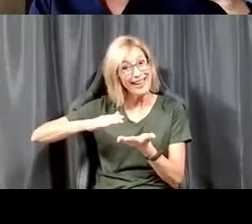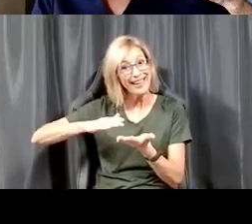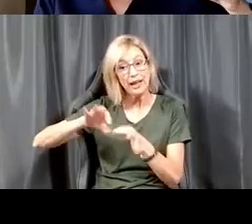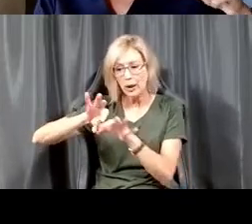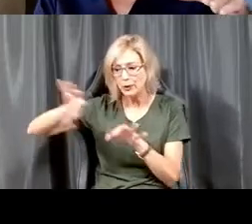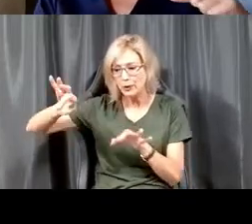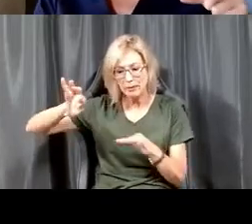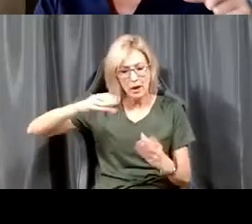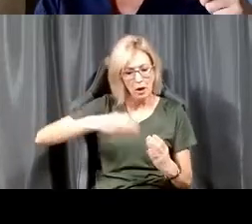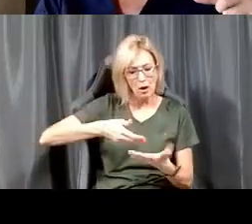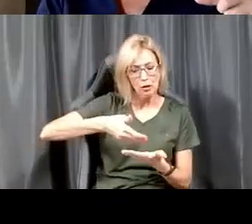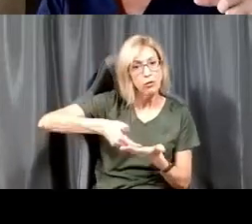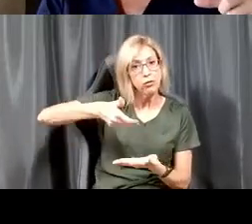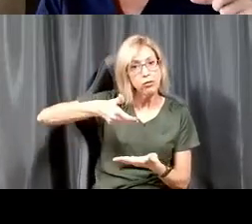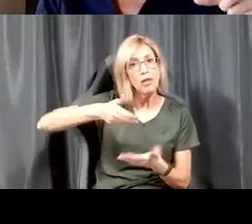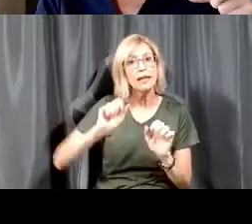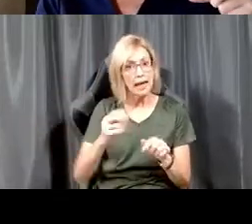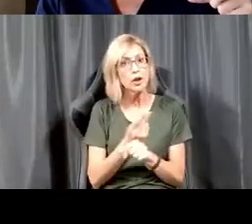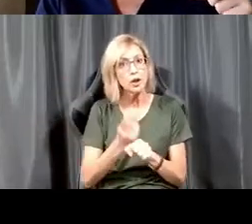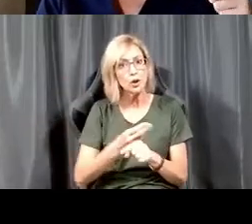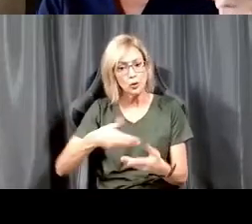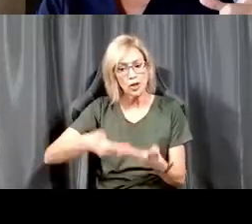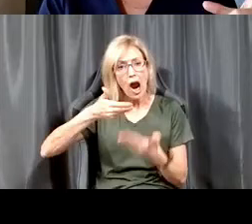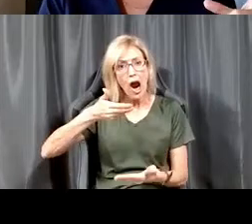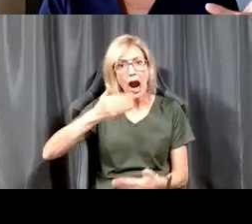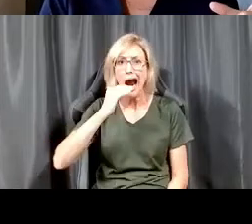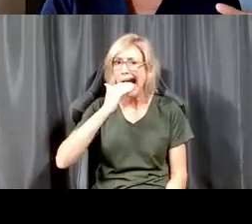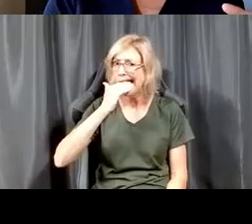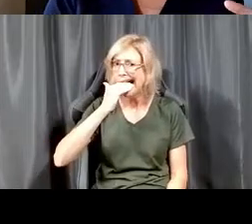spatula can be used for kids to chew on and it's safe.